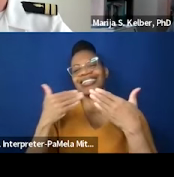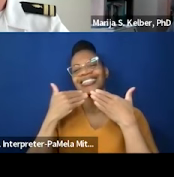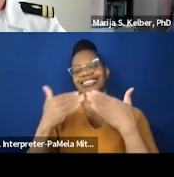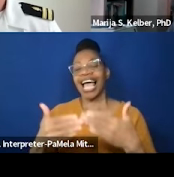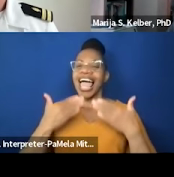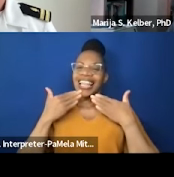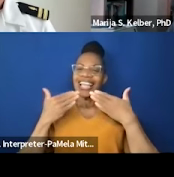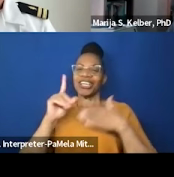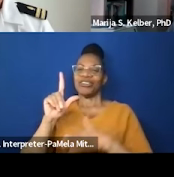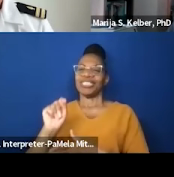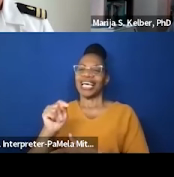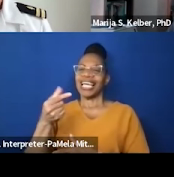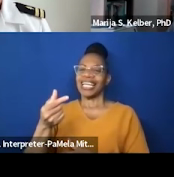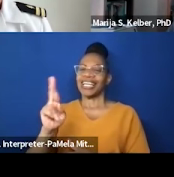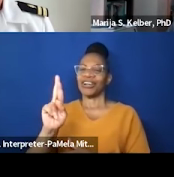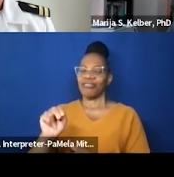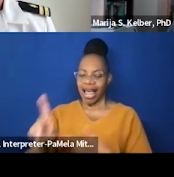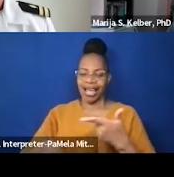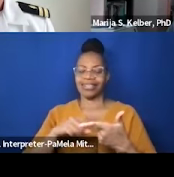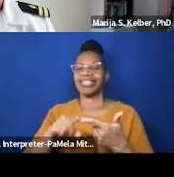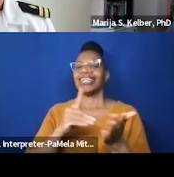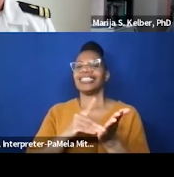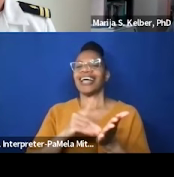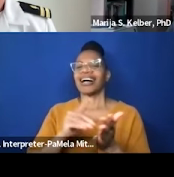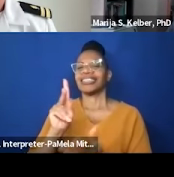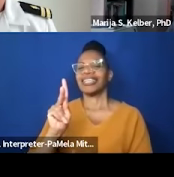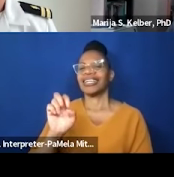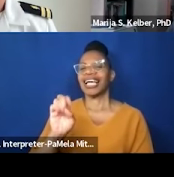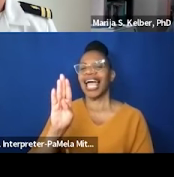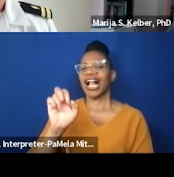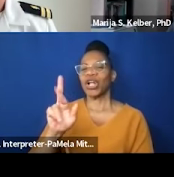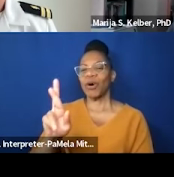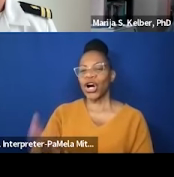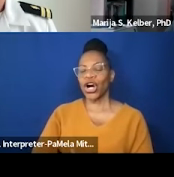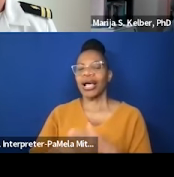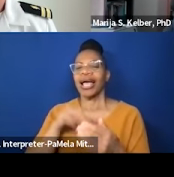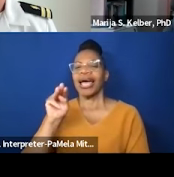Thank you Dr. Kelber and Duane France for all of the great information that you shared today.